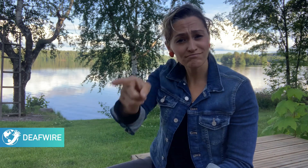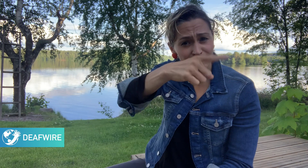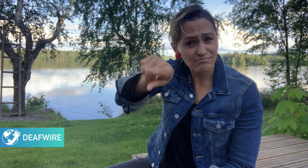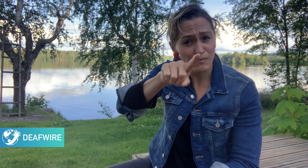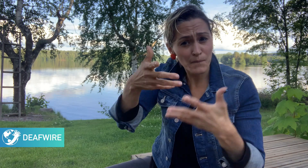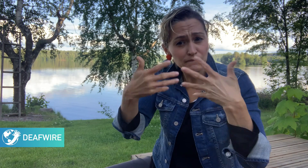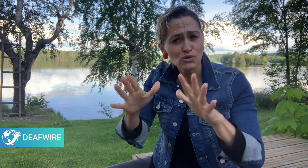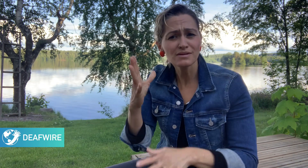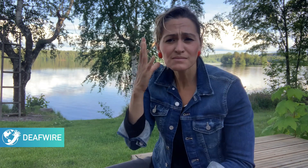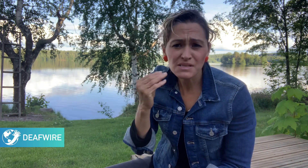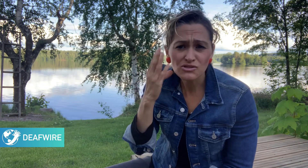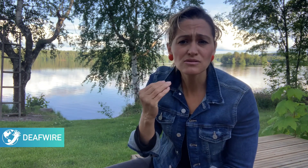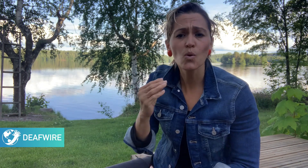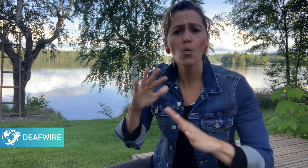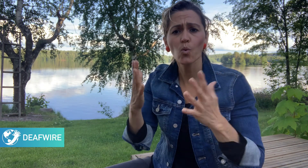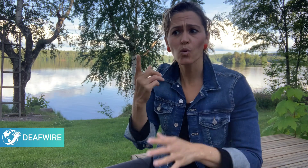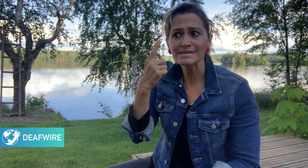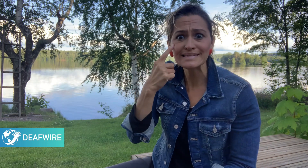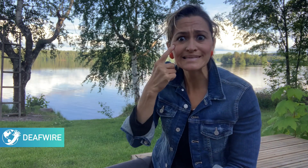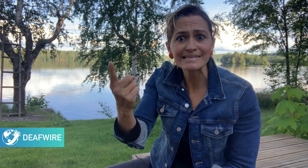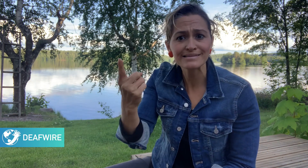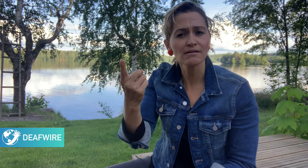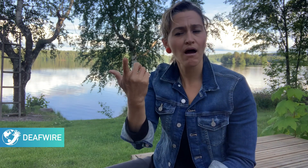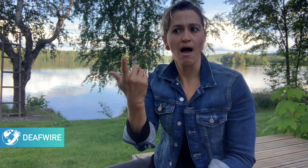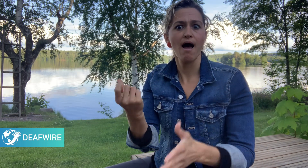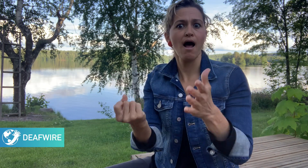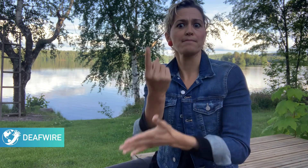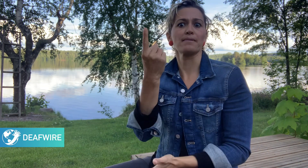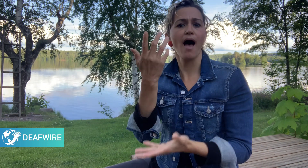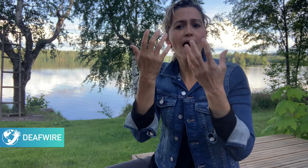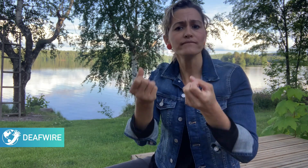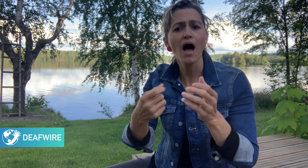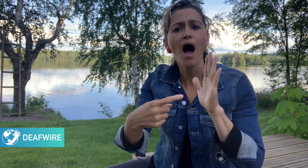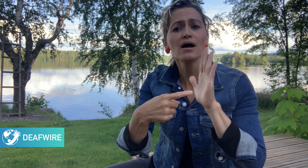Have you experienced or witnessed examples